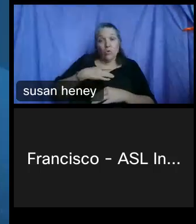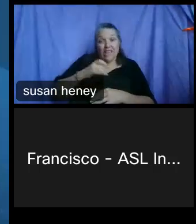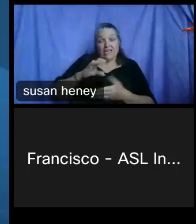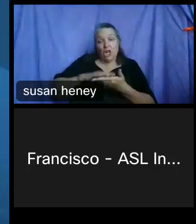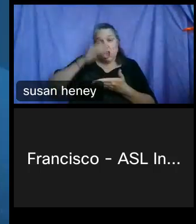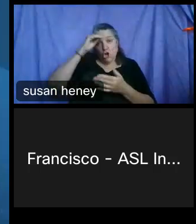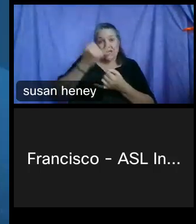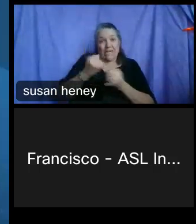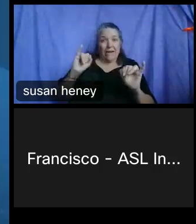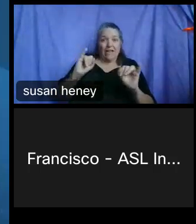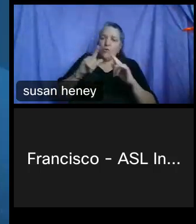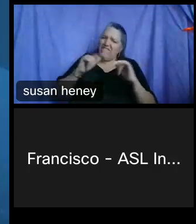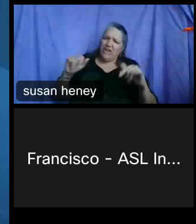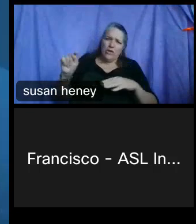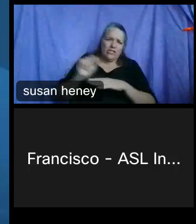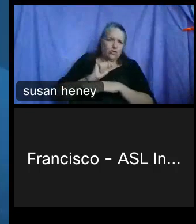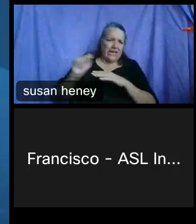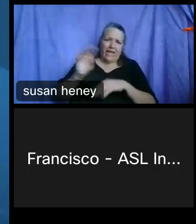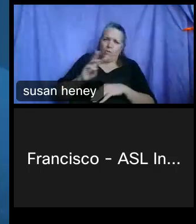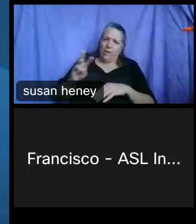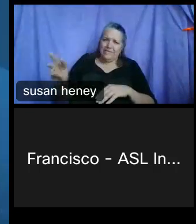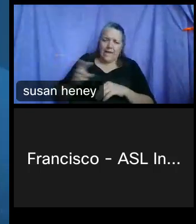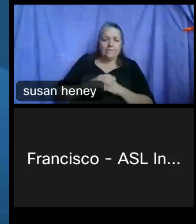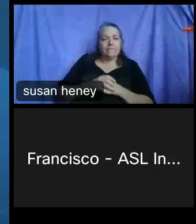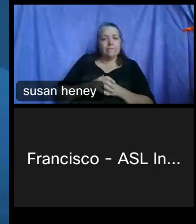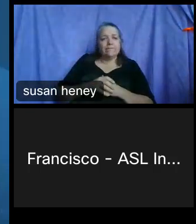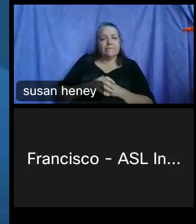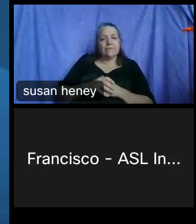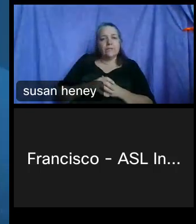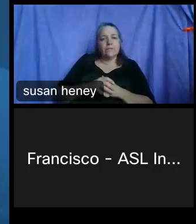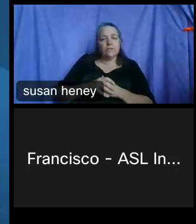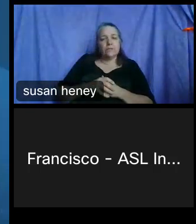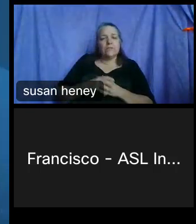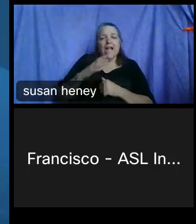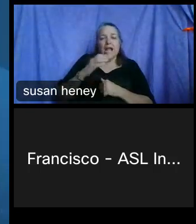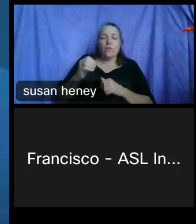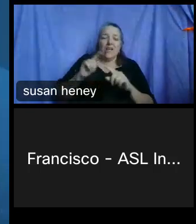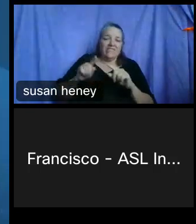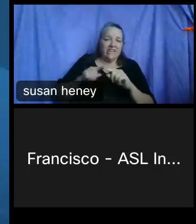wide variety of trainings on our website. Not only do we have recorded webinars, which can be an hour